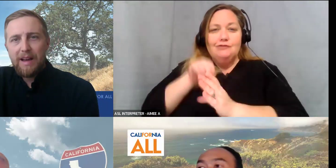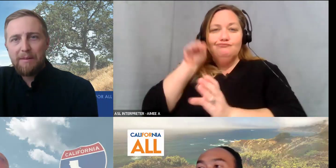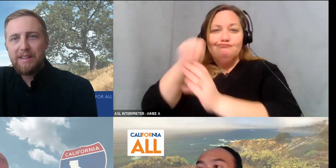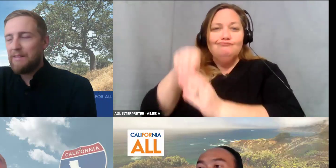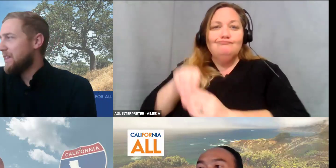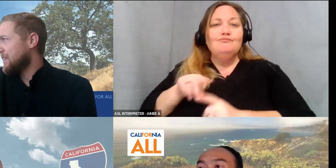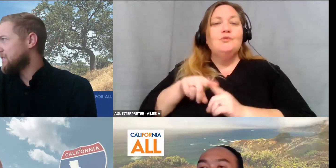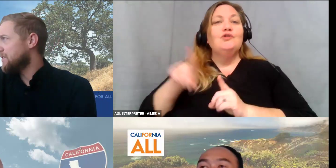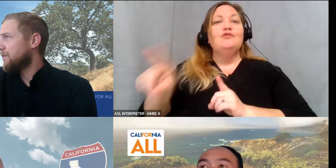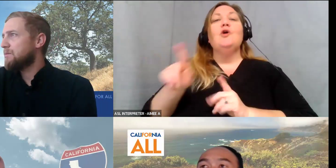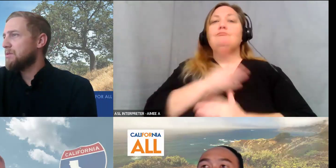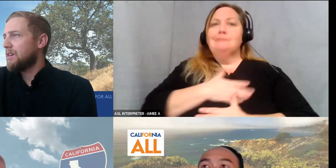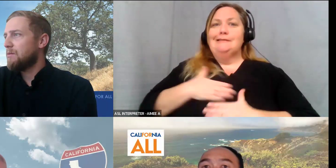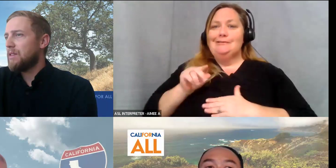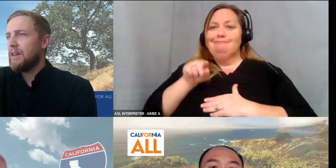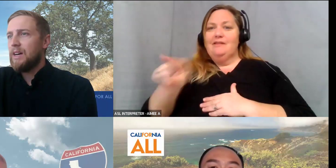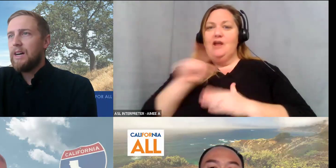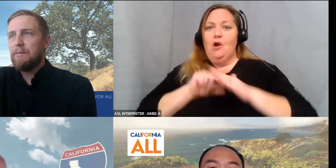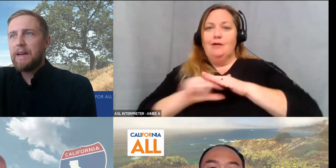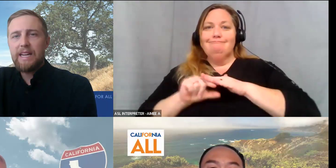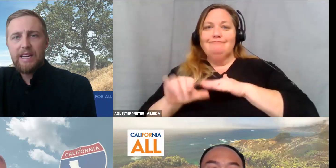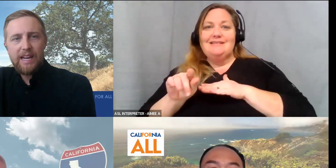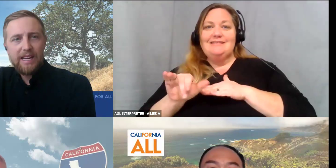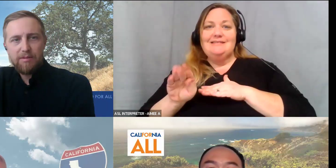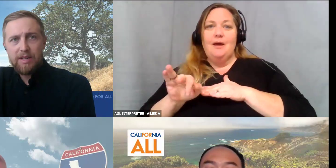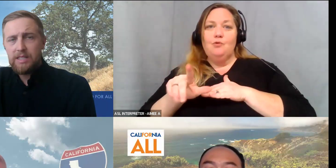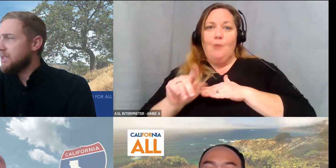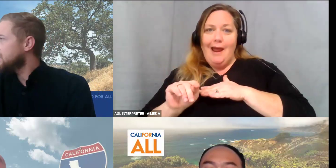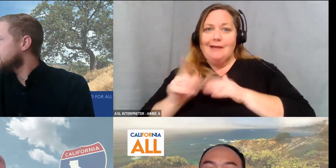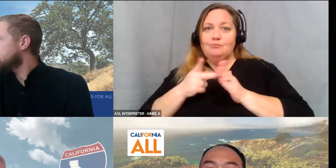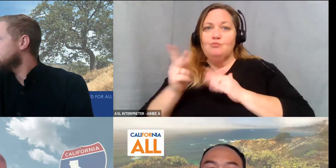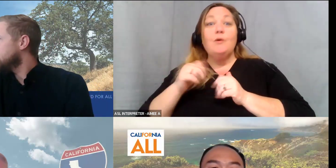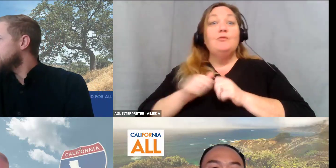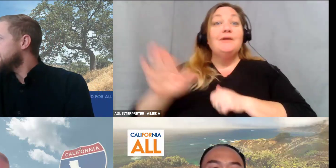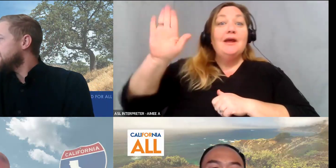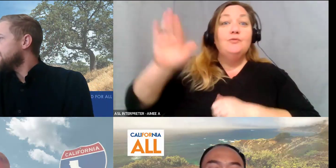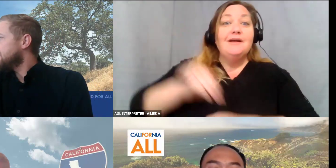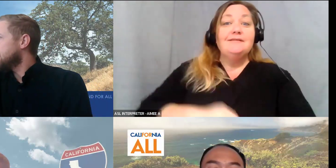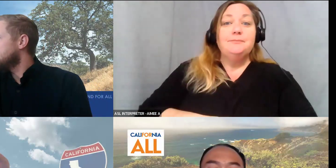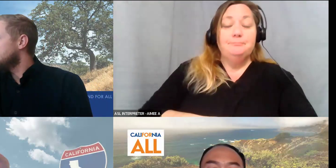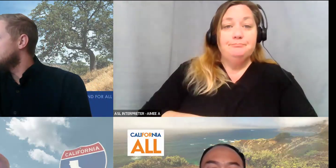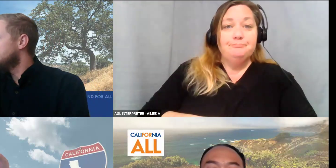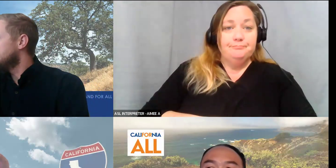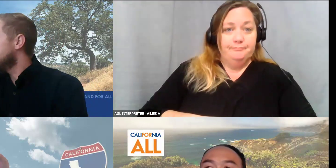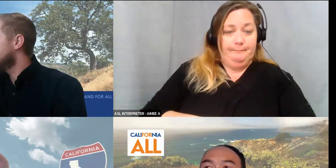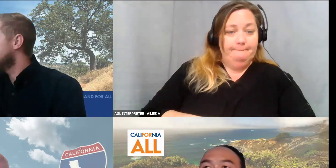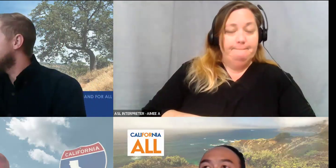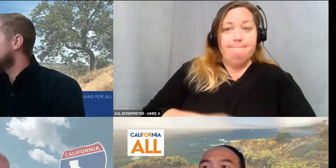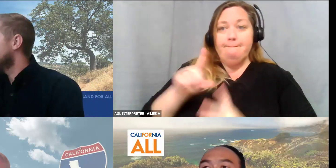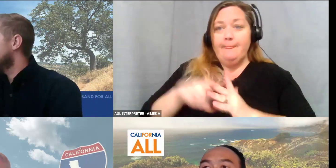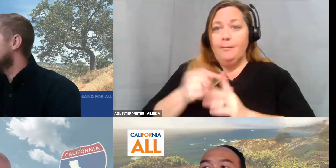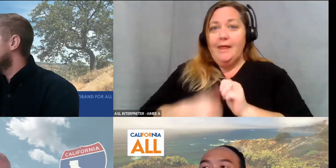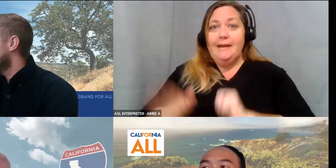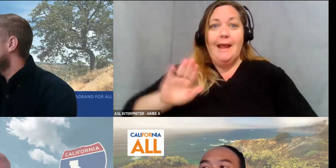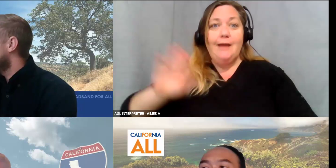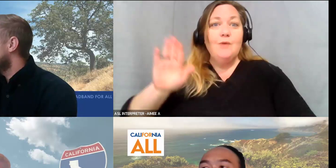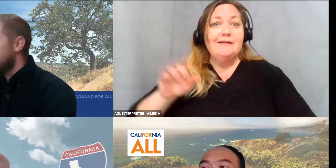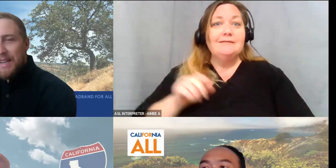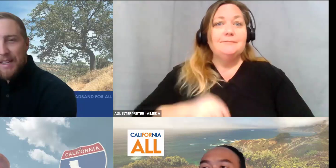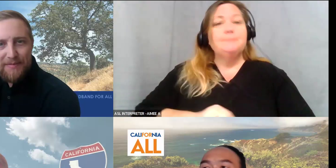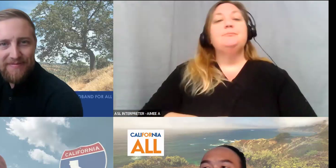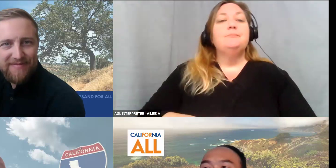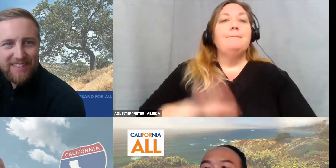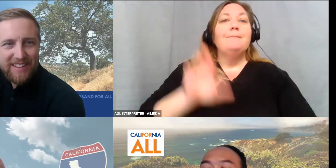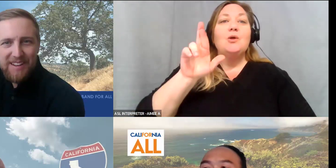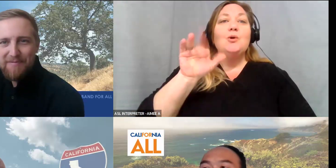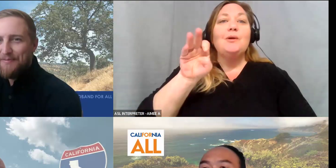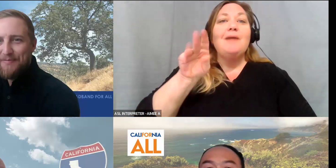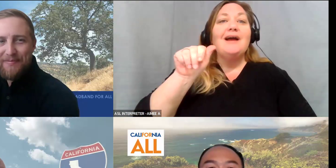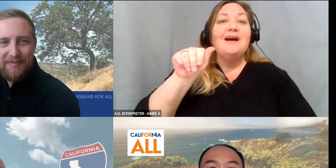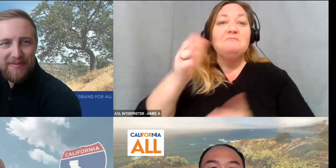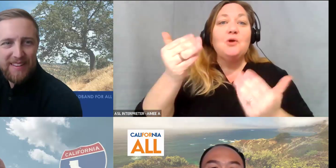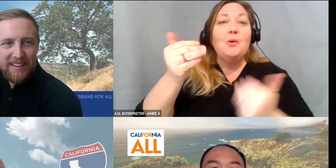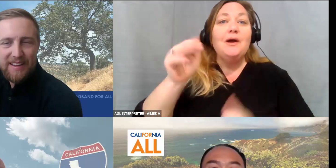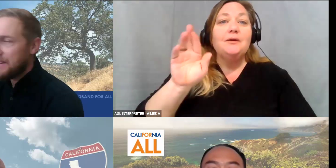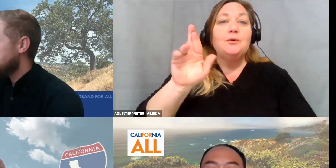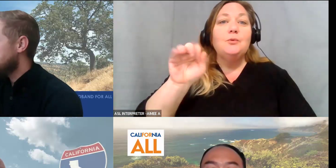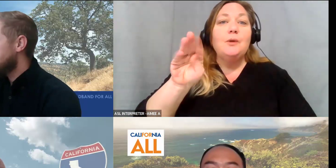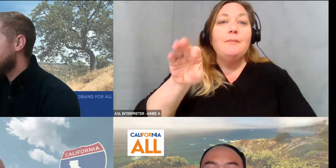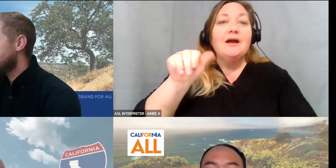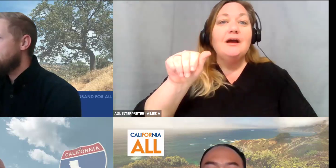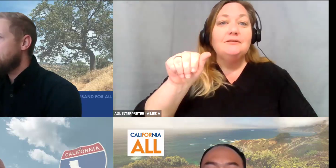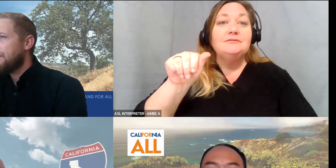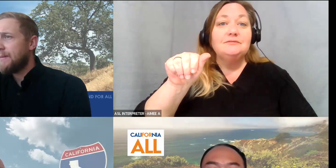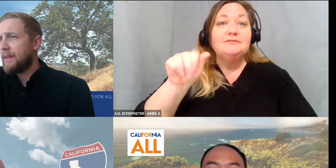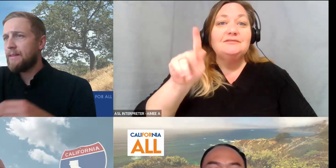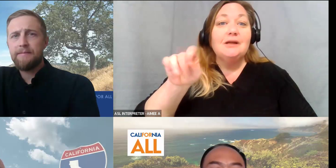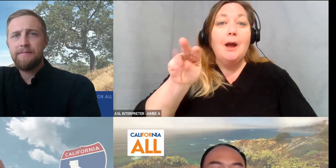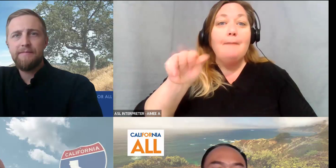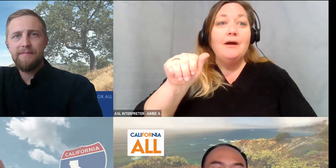program happy to have you there. And so 1st we'll start with any hands raised. Rebecca, go ahead.